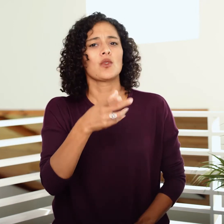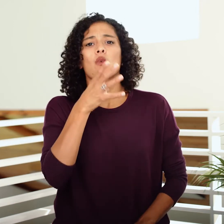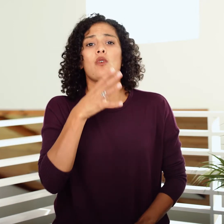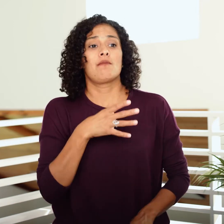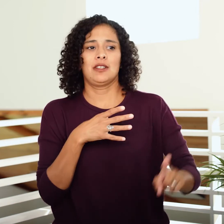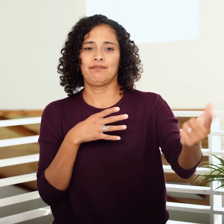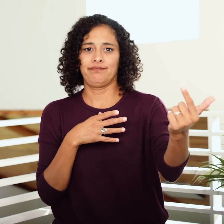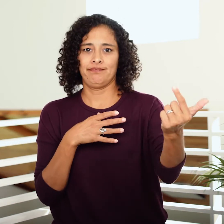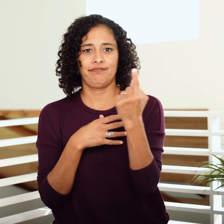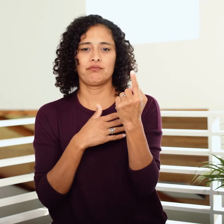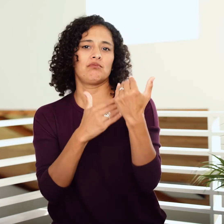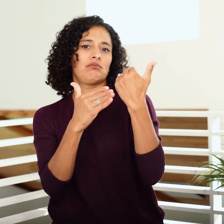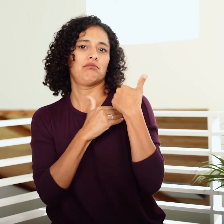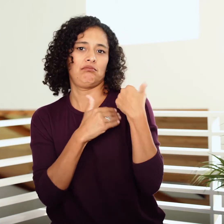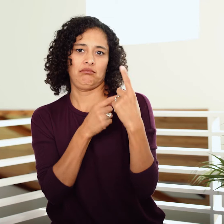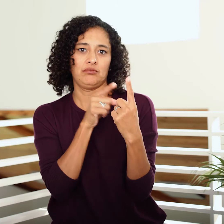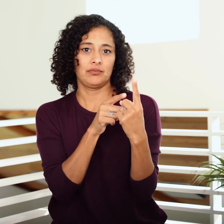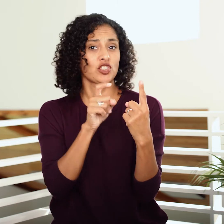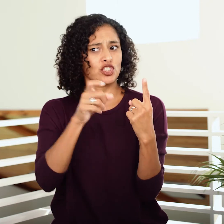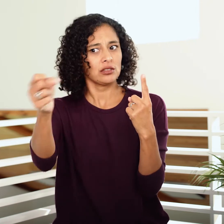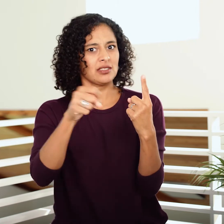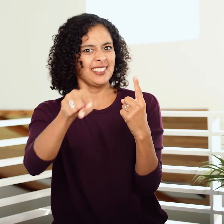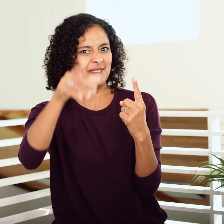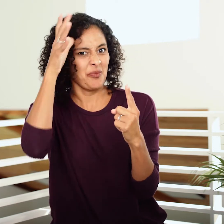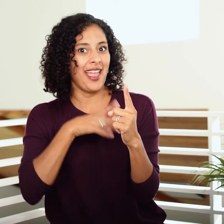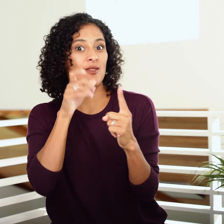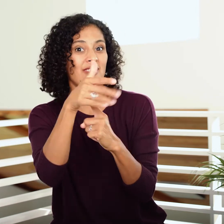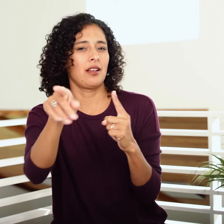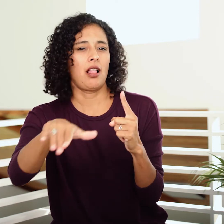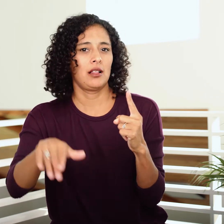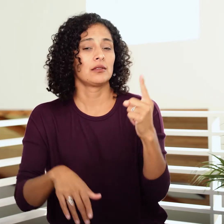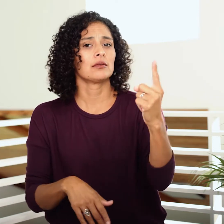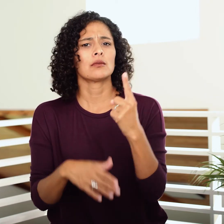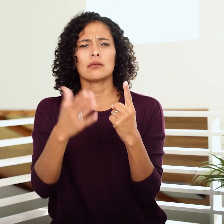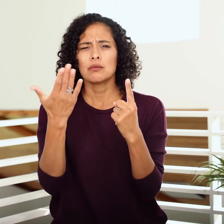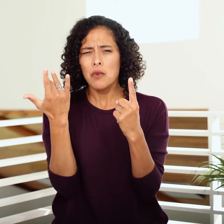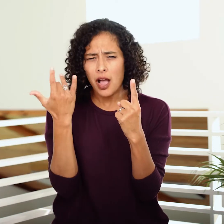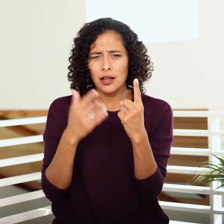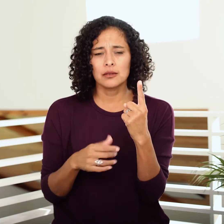The woman is held to account instead of the man, and two potential reasons are that